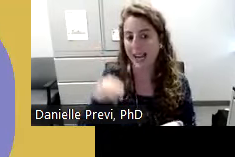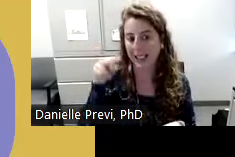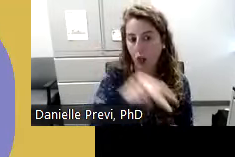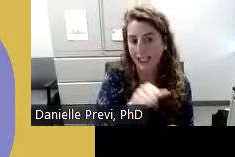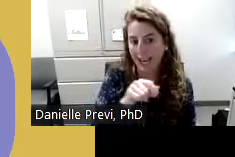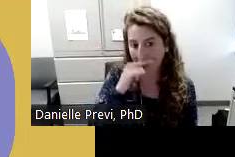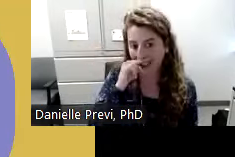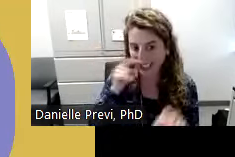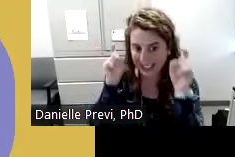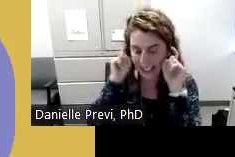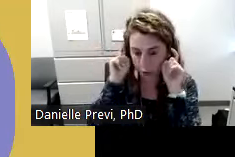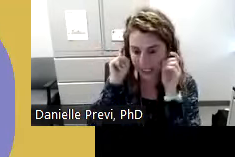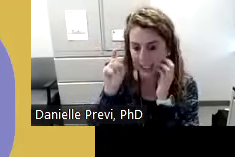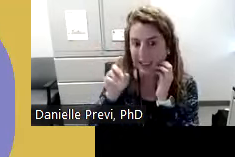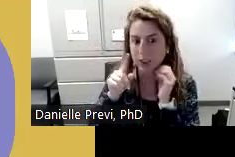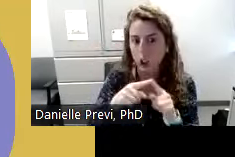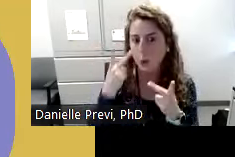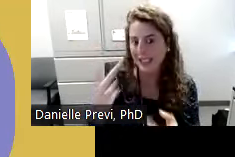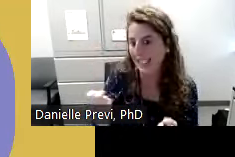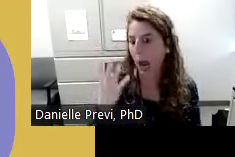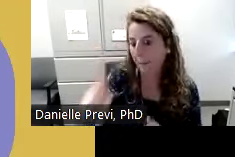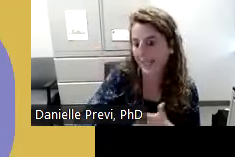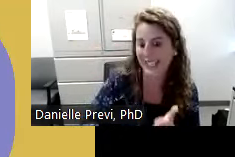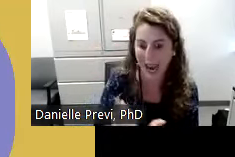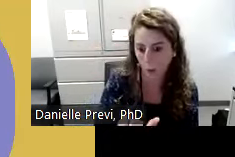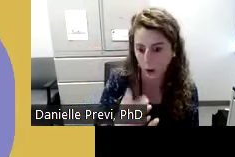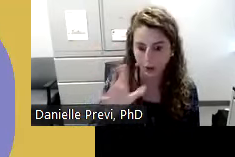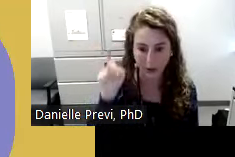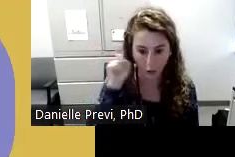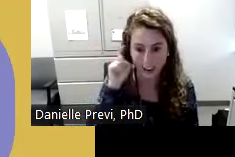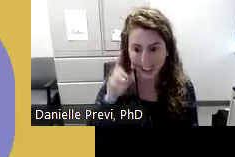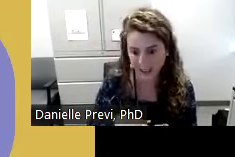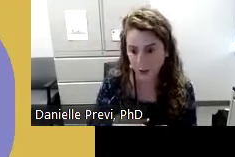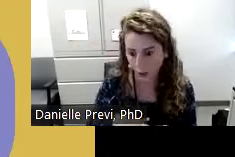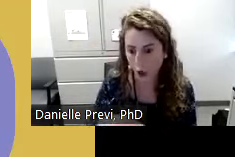audiologists do have the ability to look at a child’s hearing aid and see how many hours